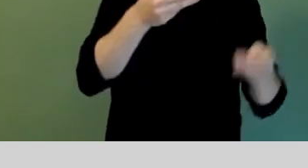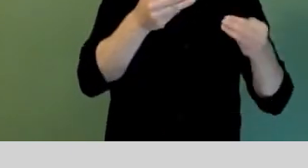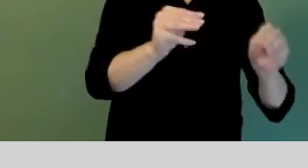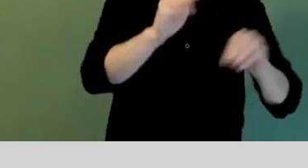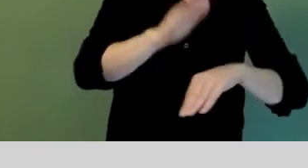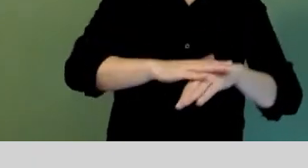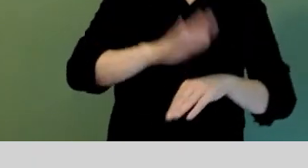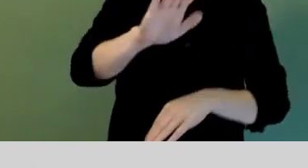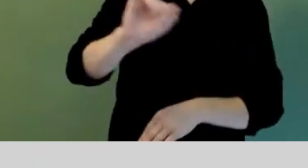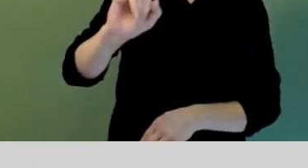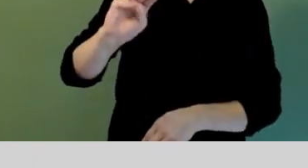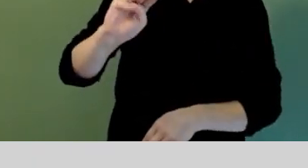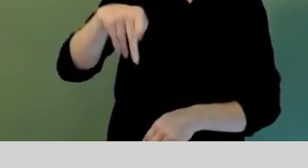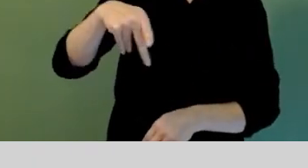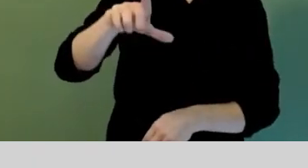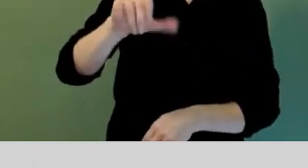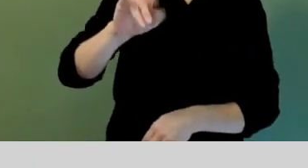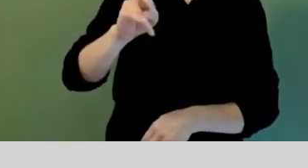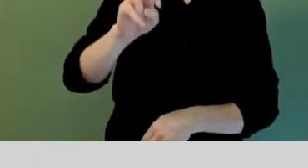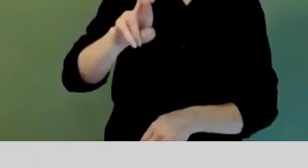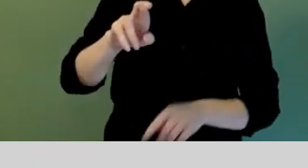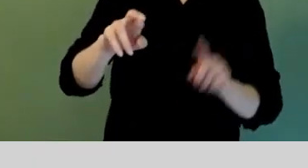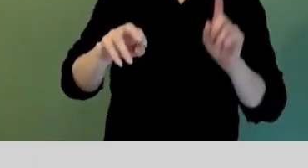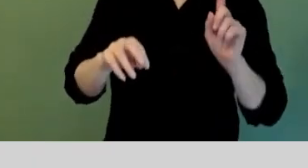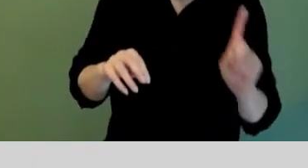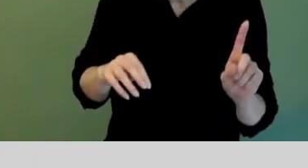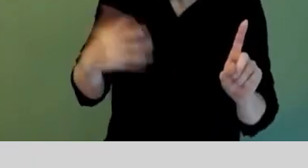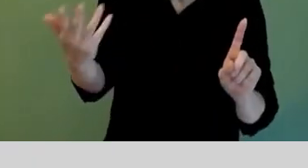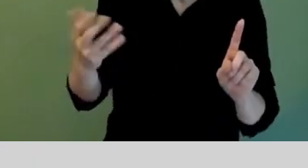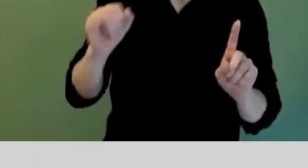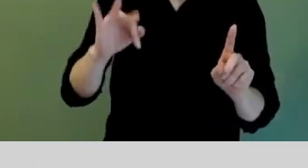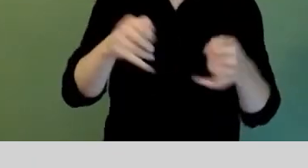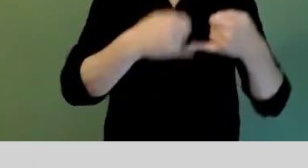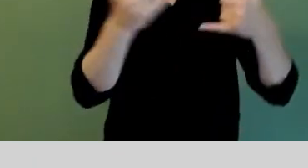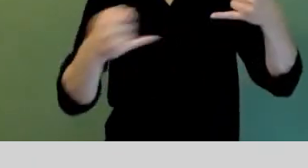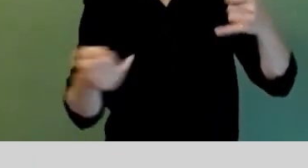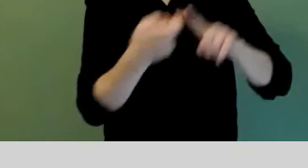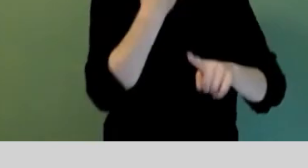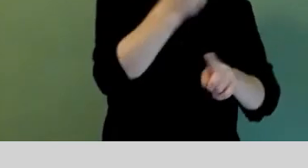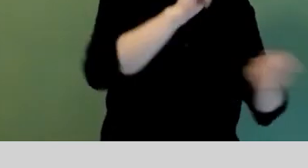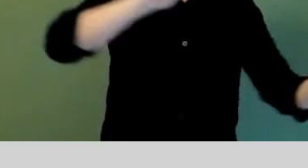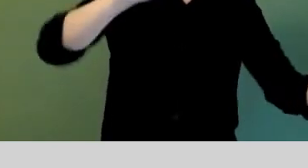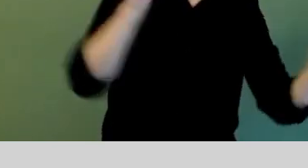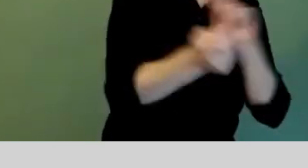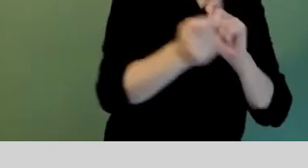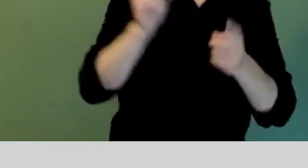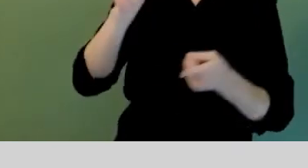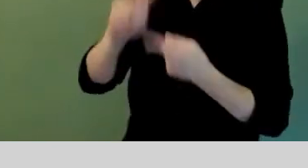or if you can string from one transformation to another with minimal branching. But if you wanna do something